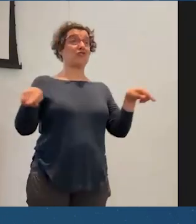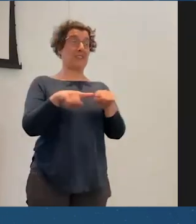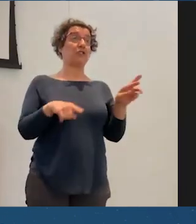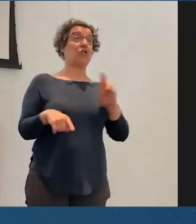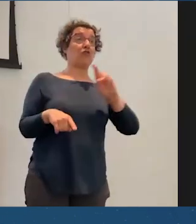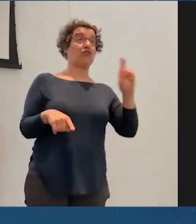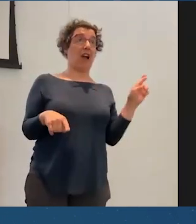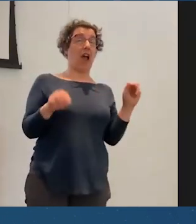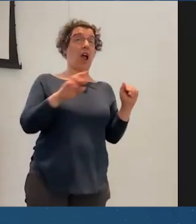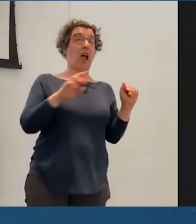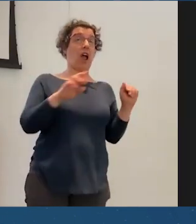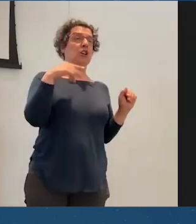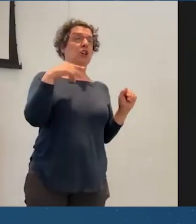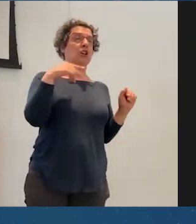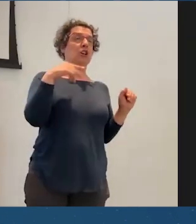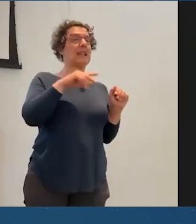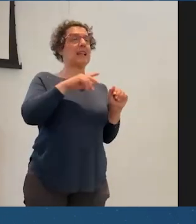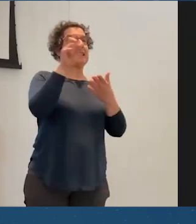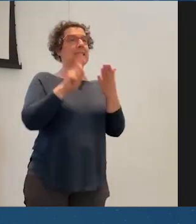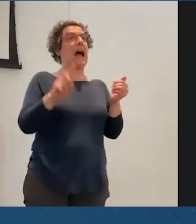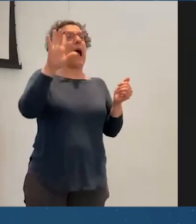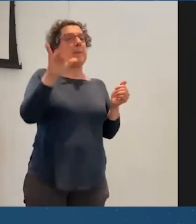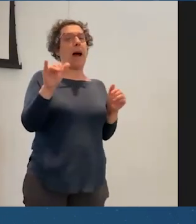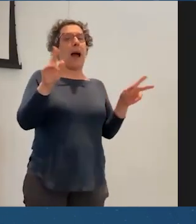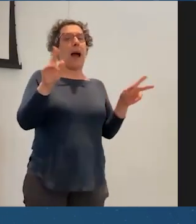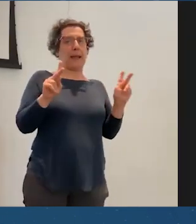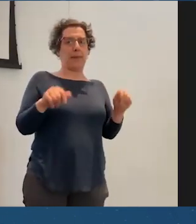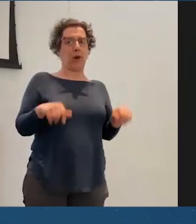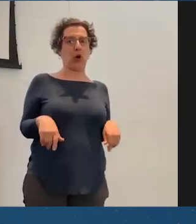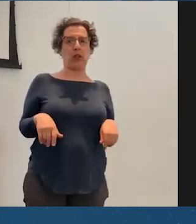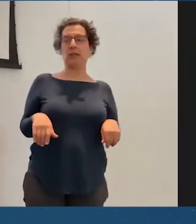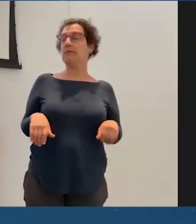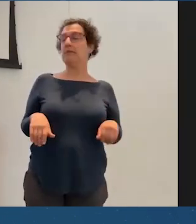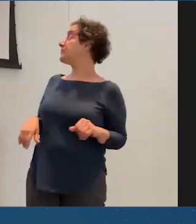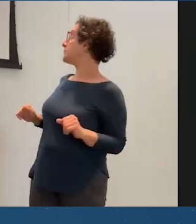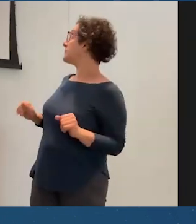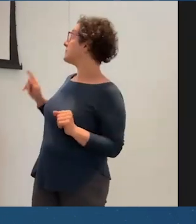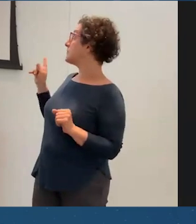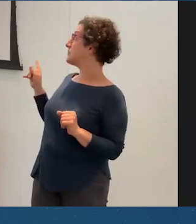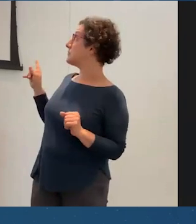you'll see design by people. This is where a community leads the co-design process.